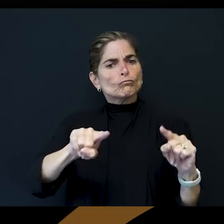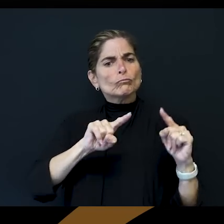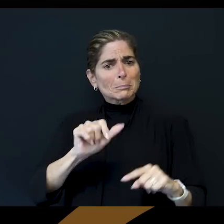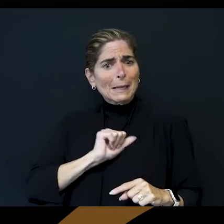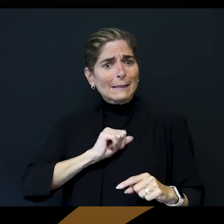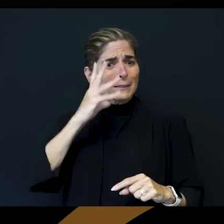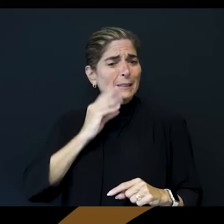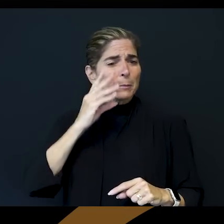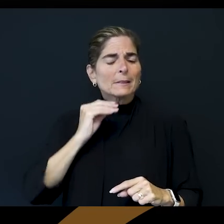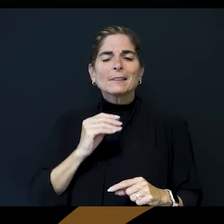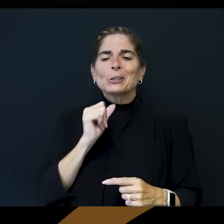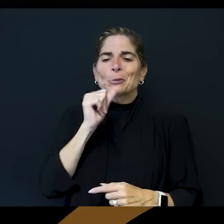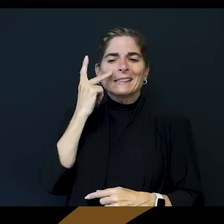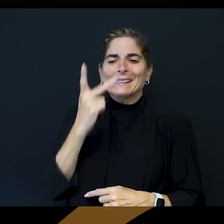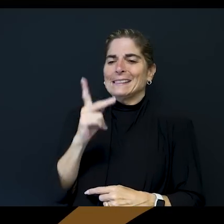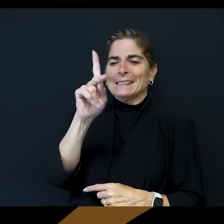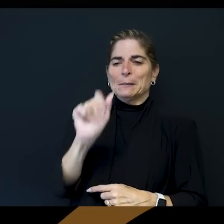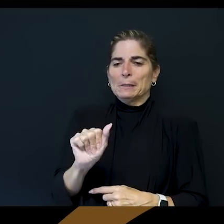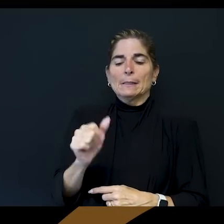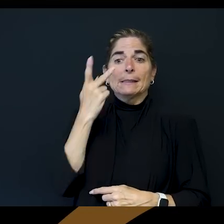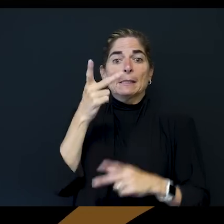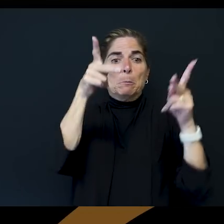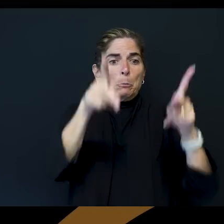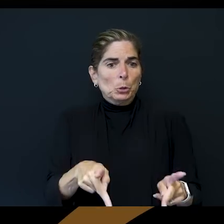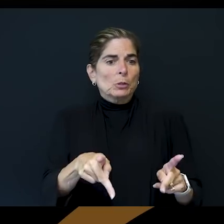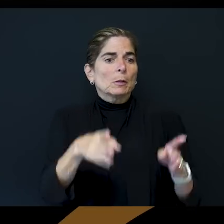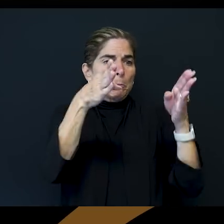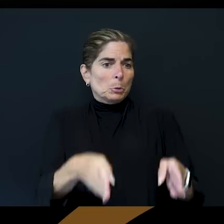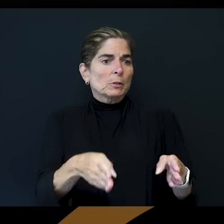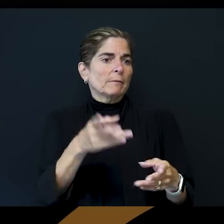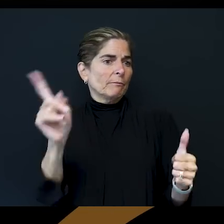You see the person first. What we're trying to do as an organization is change those perceptions.